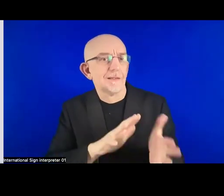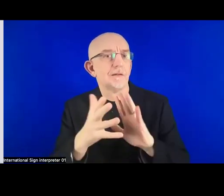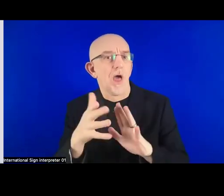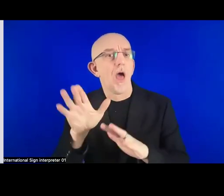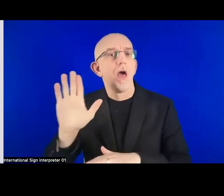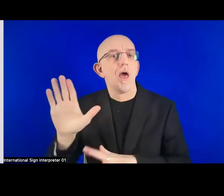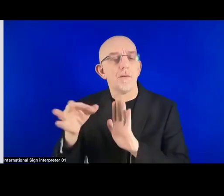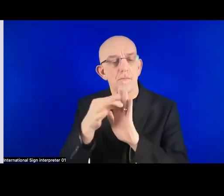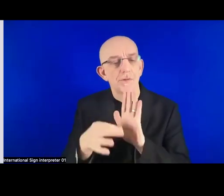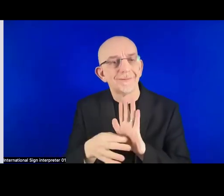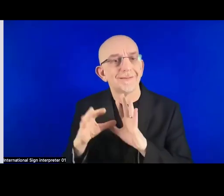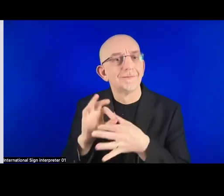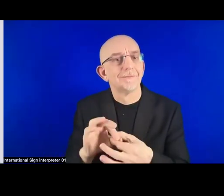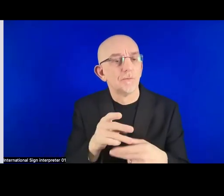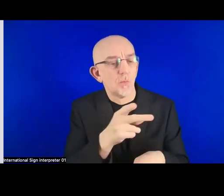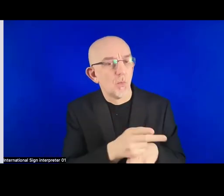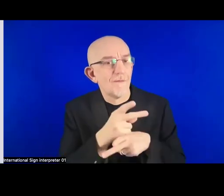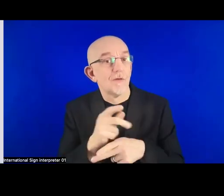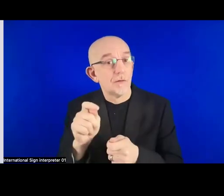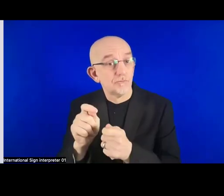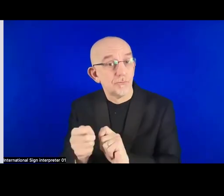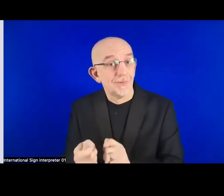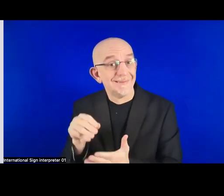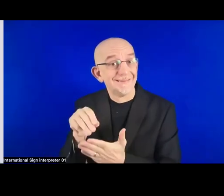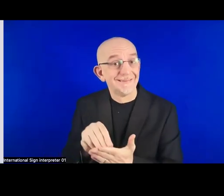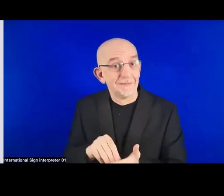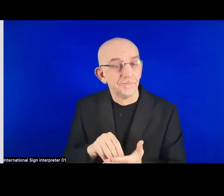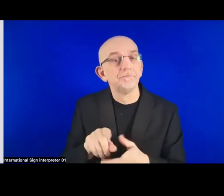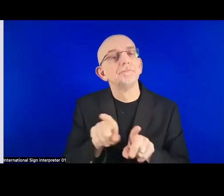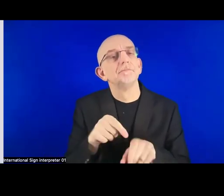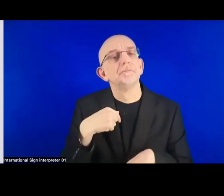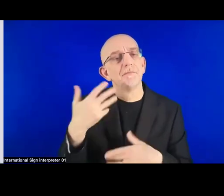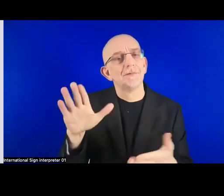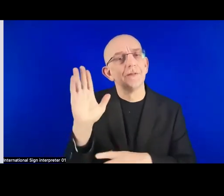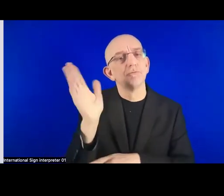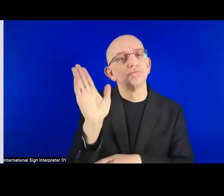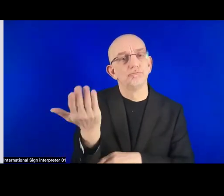articulation of demands and rights based policy agendas and institutional practices,